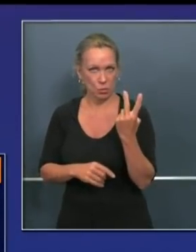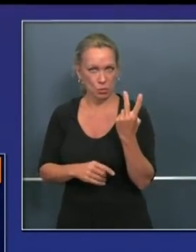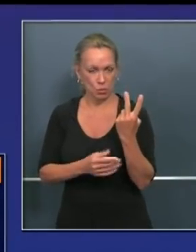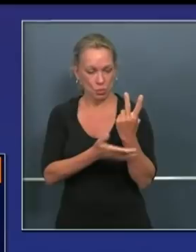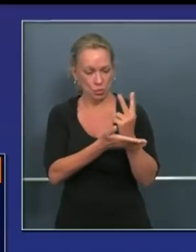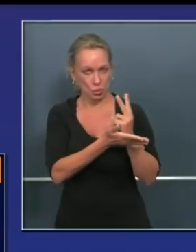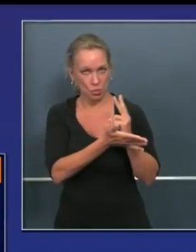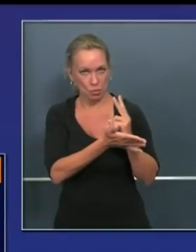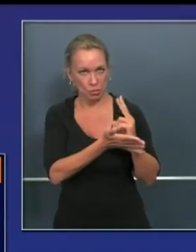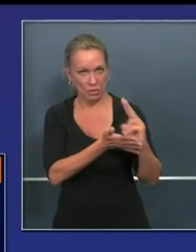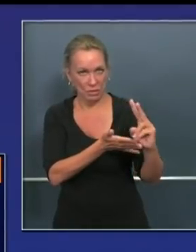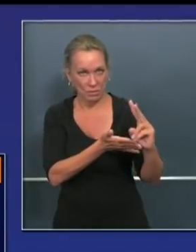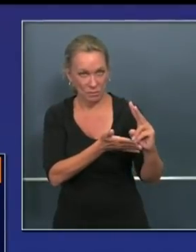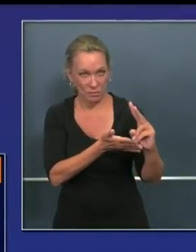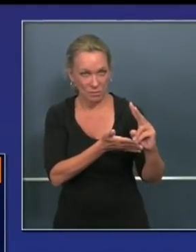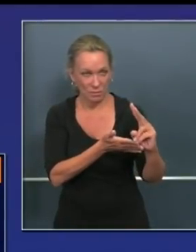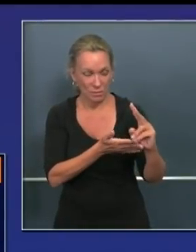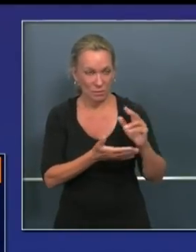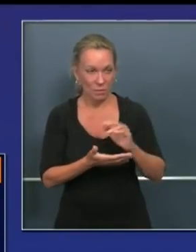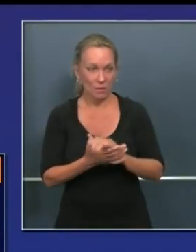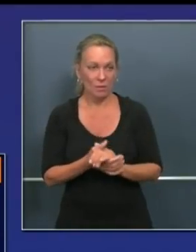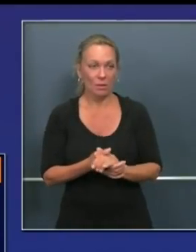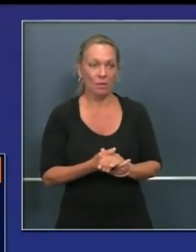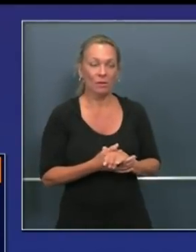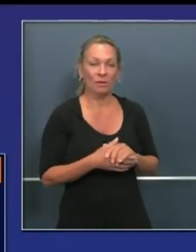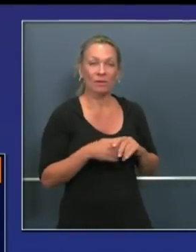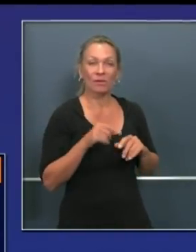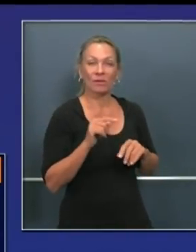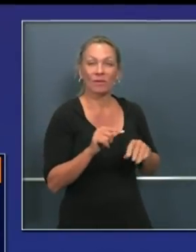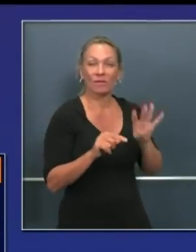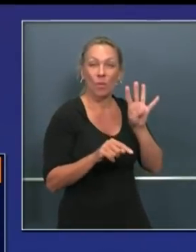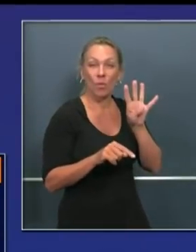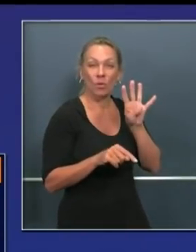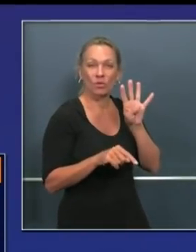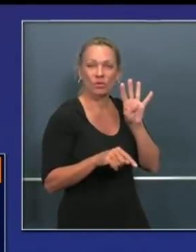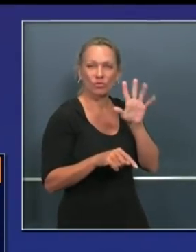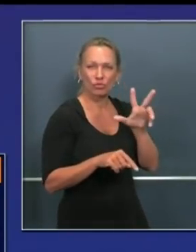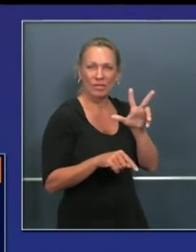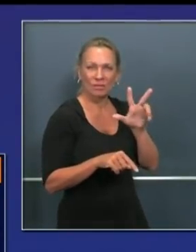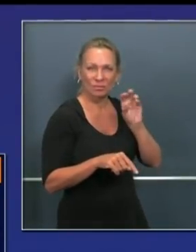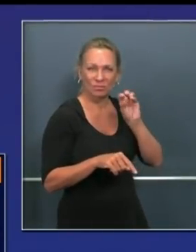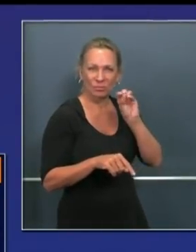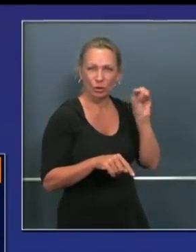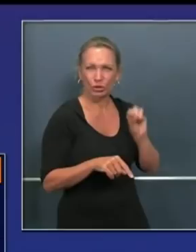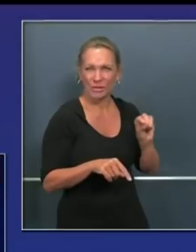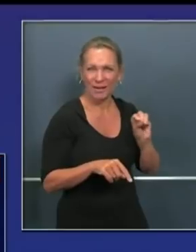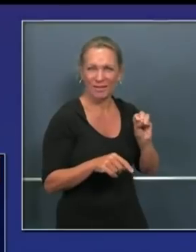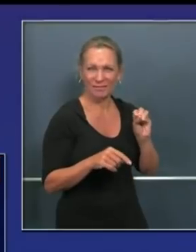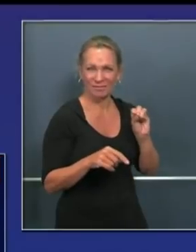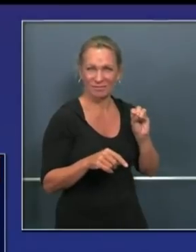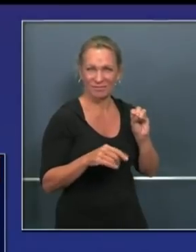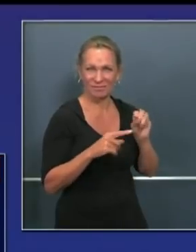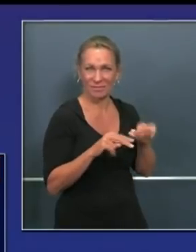SEE HOSPITALIZATIONS INCREASING IN THE STATE JUST OVER THE LAST TWO WEEKS.